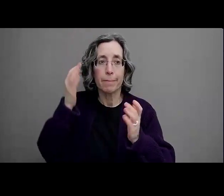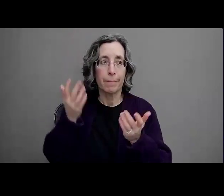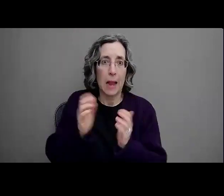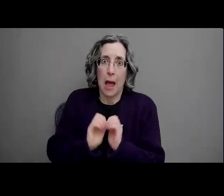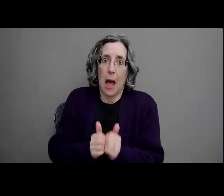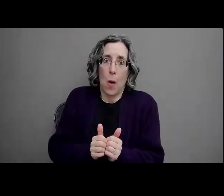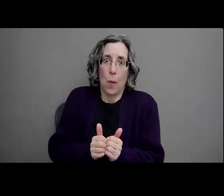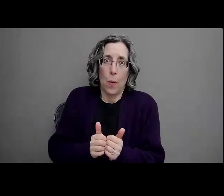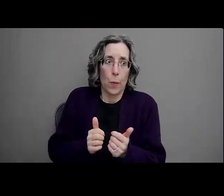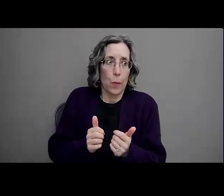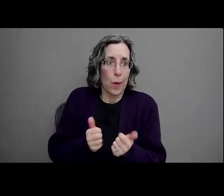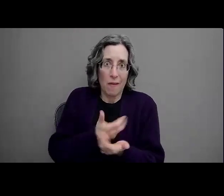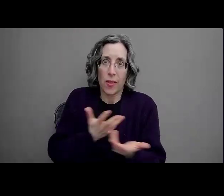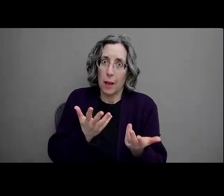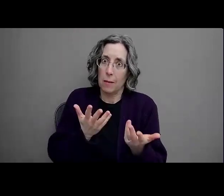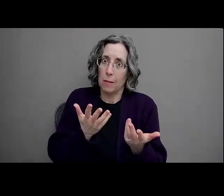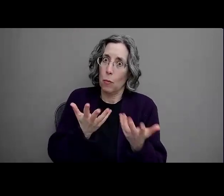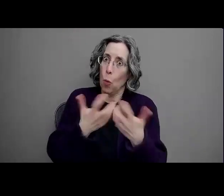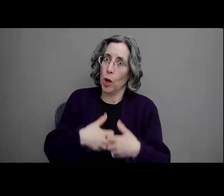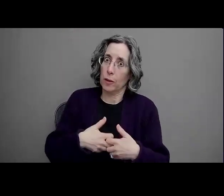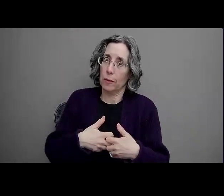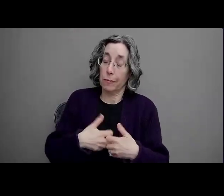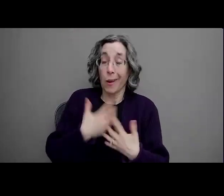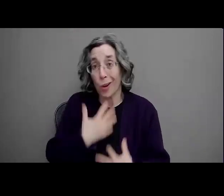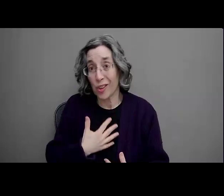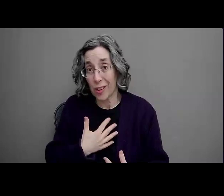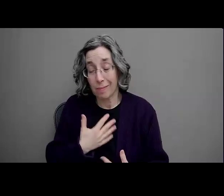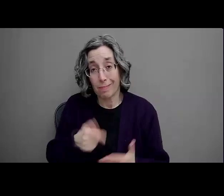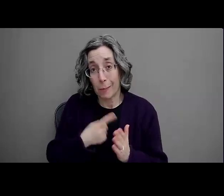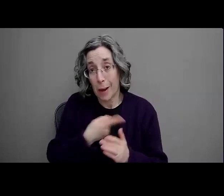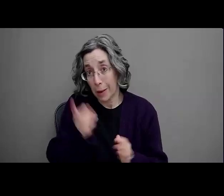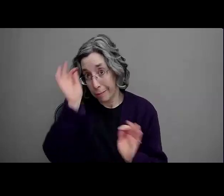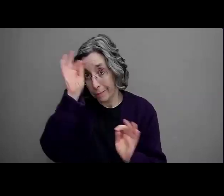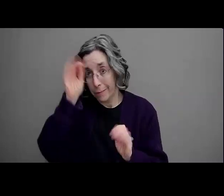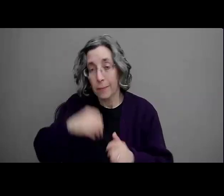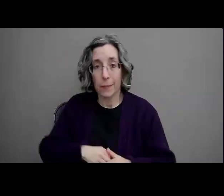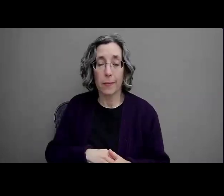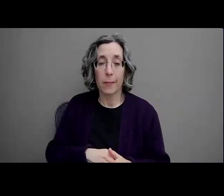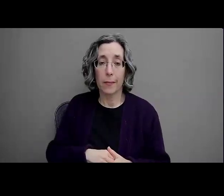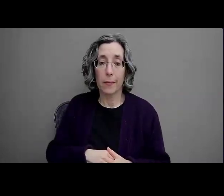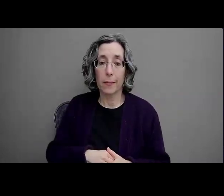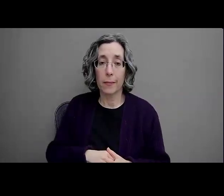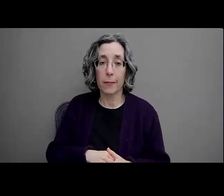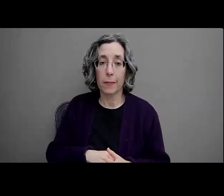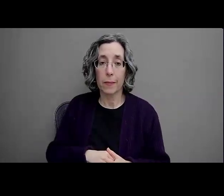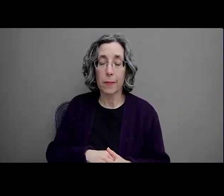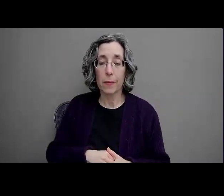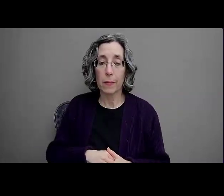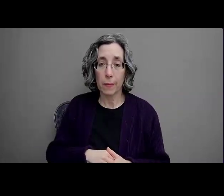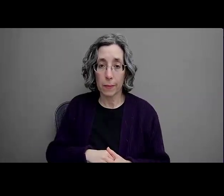sometimes the staff is not aware of various processes of how things work,